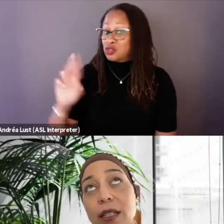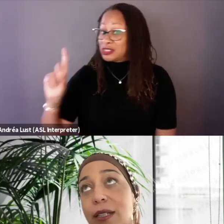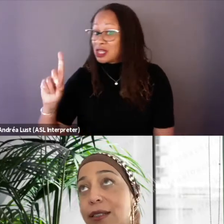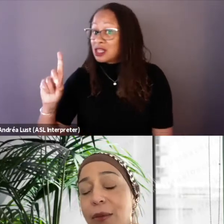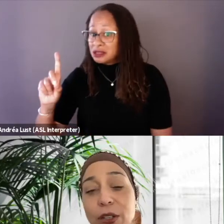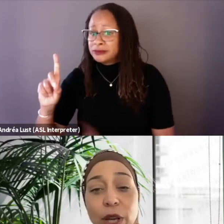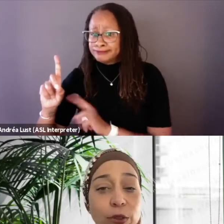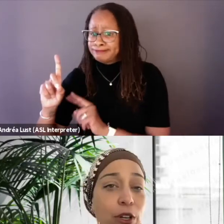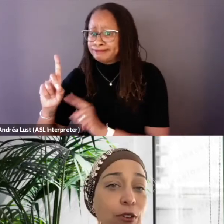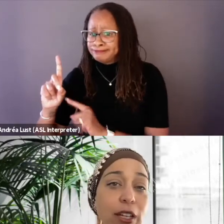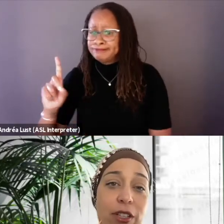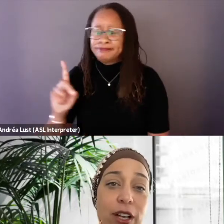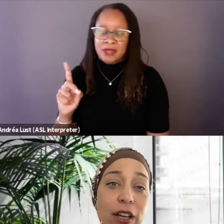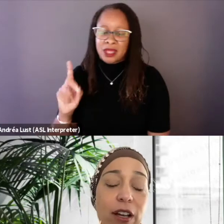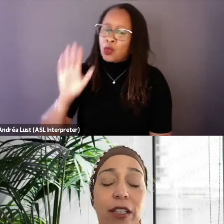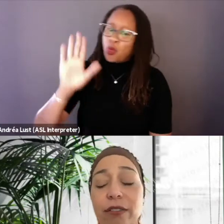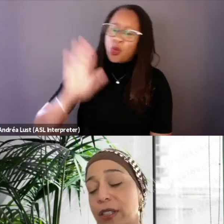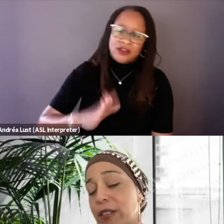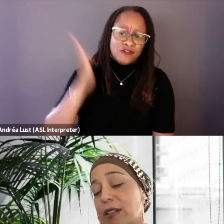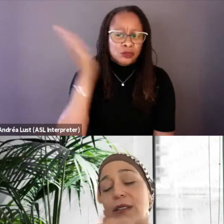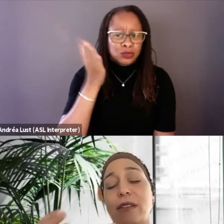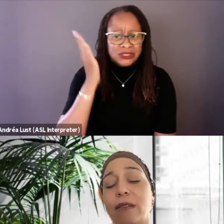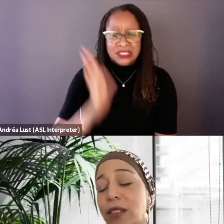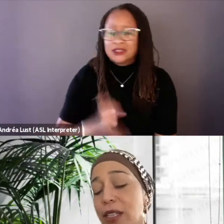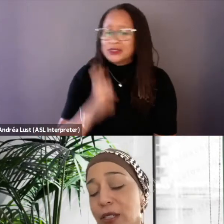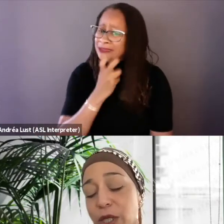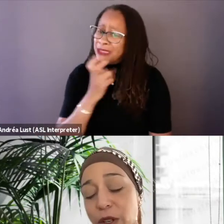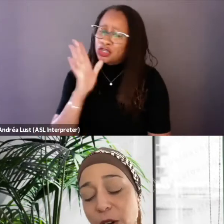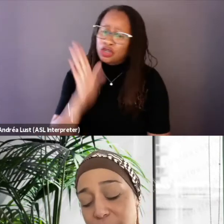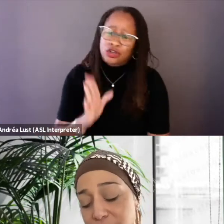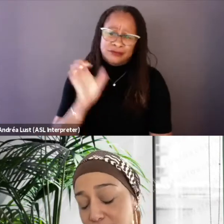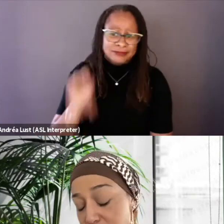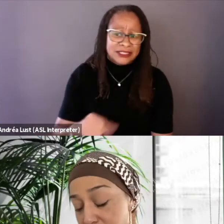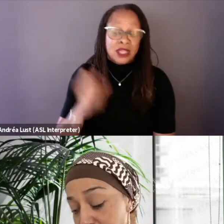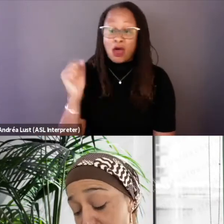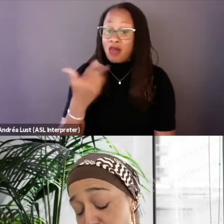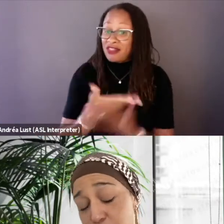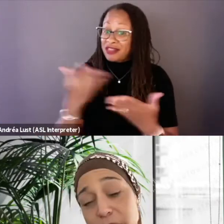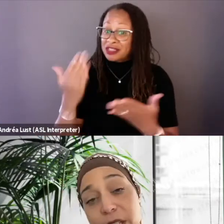I mean great orator and all of the things that we know about Douglass to be so tremendous,